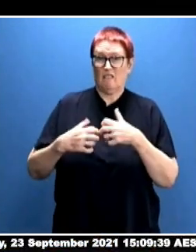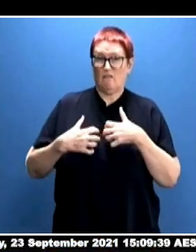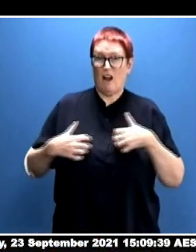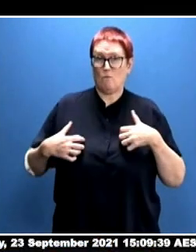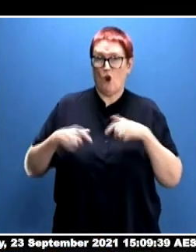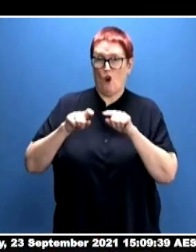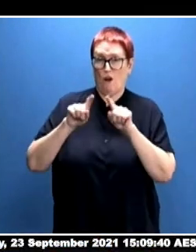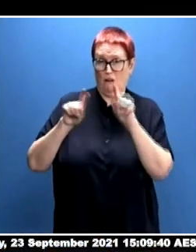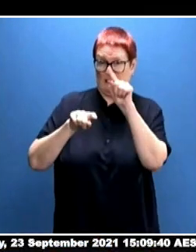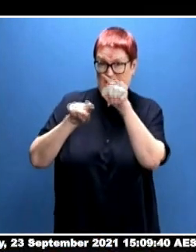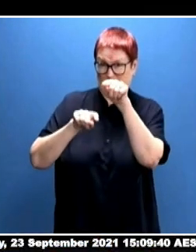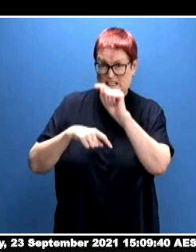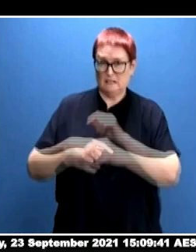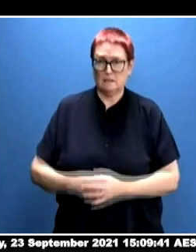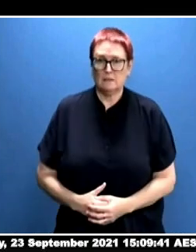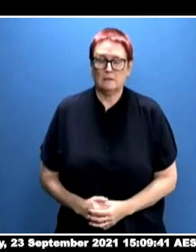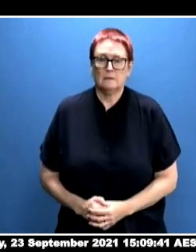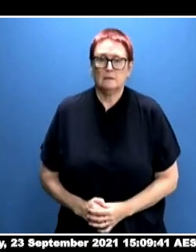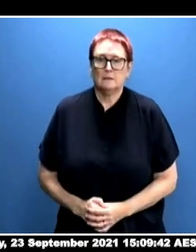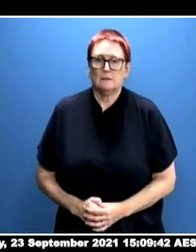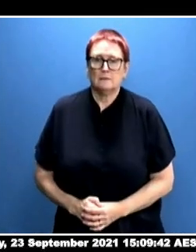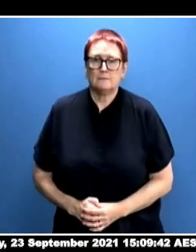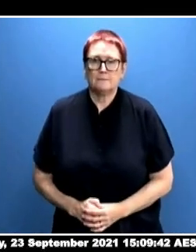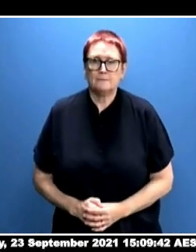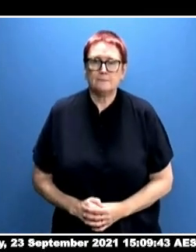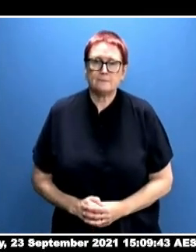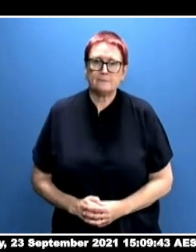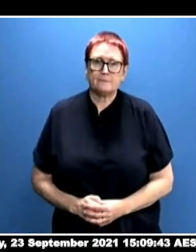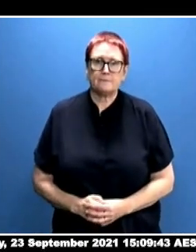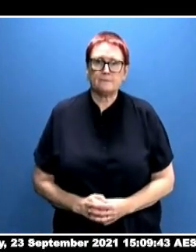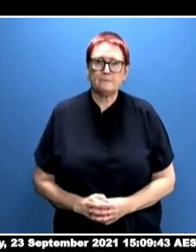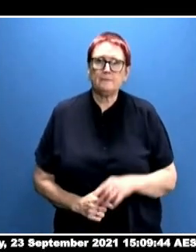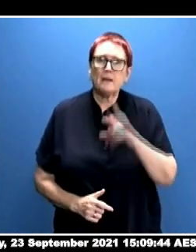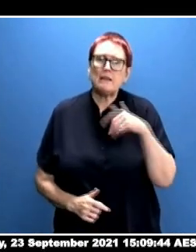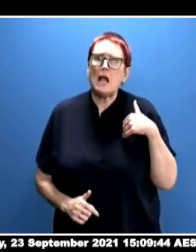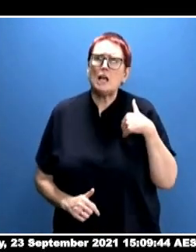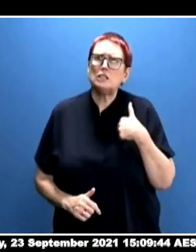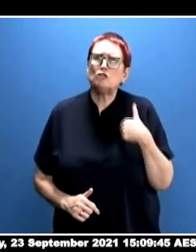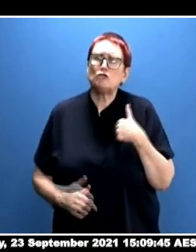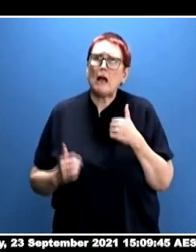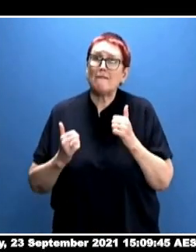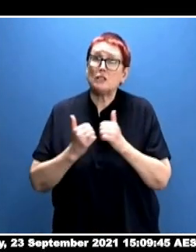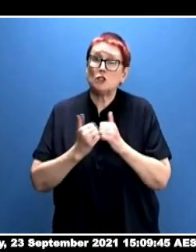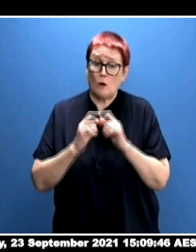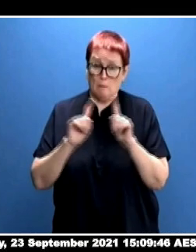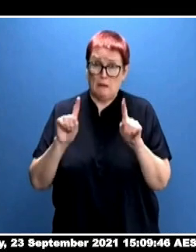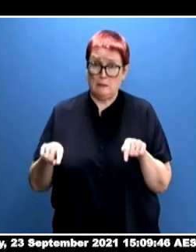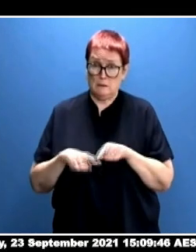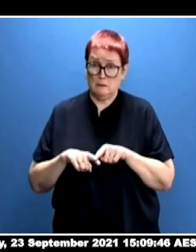Yes. A draft of this document is the document that was provided to